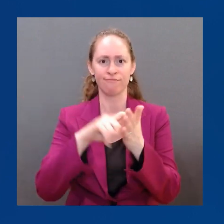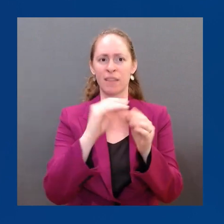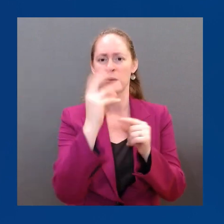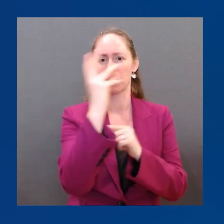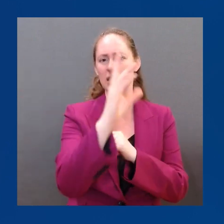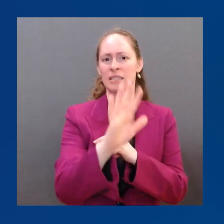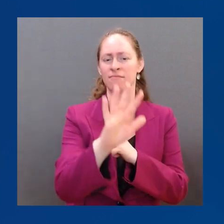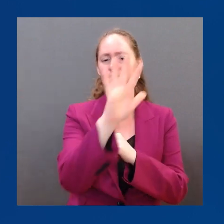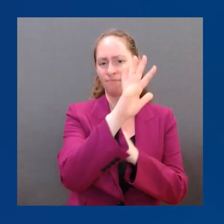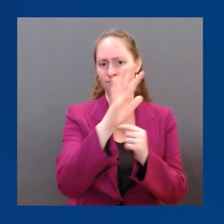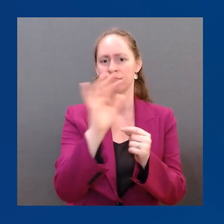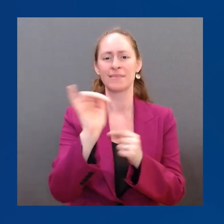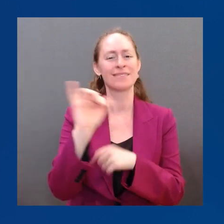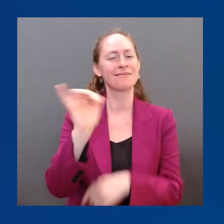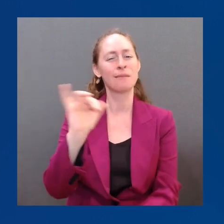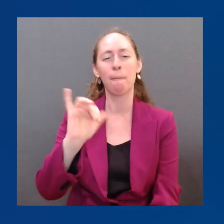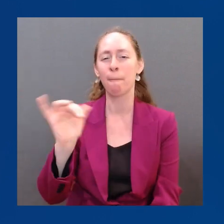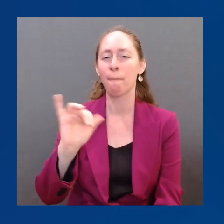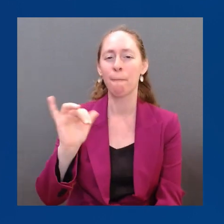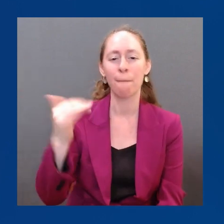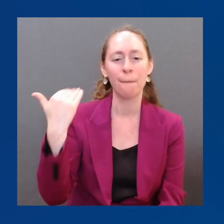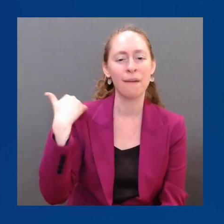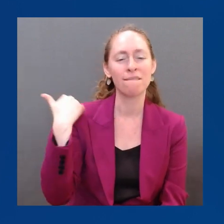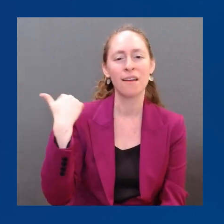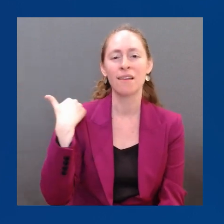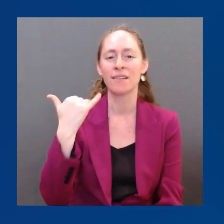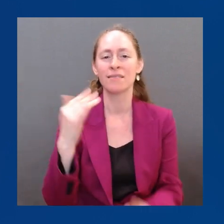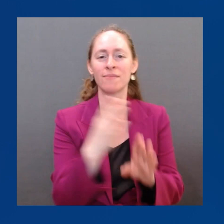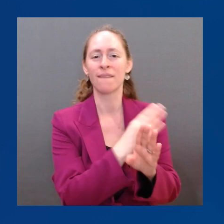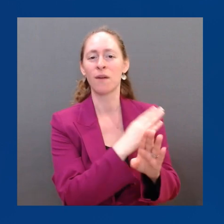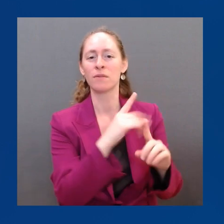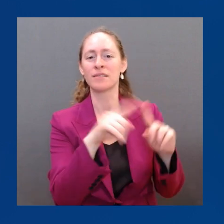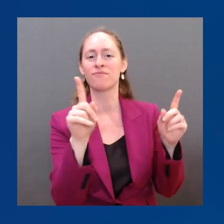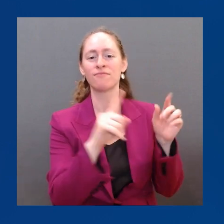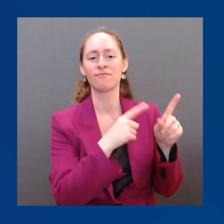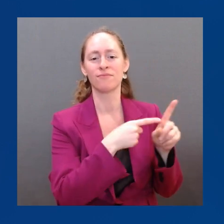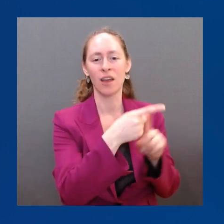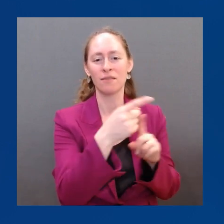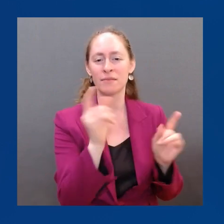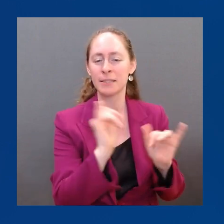in, you know, different waves of infection have demonstrated that this travels across the country